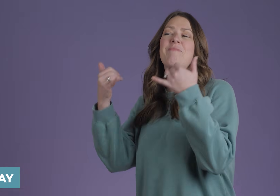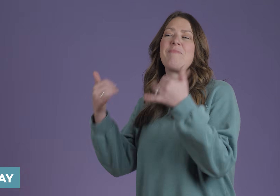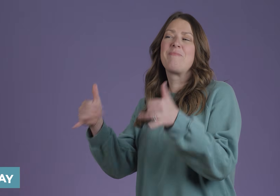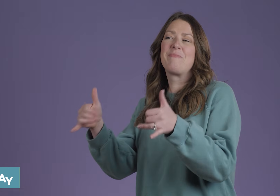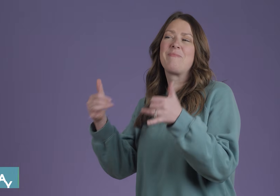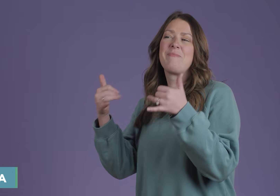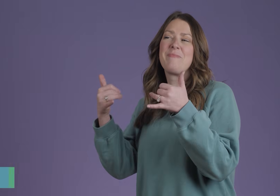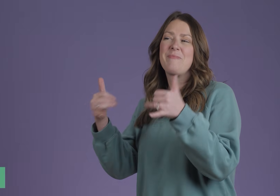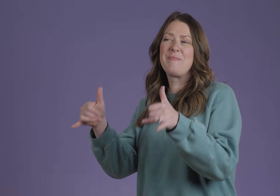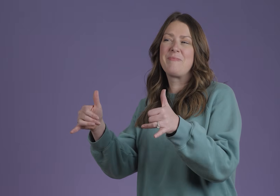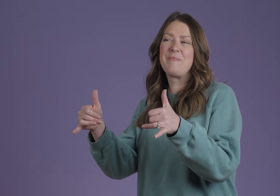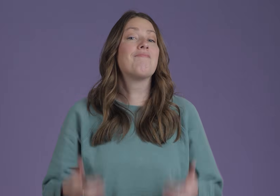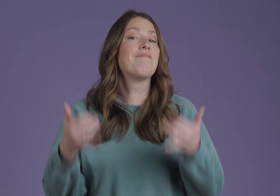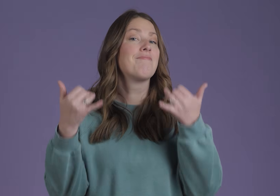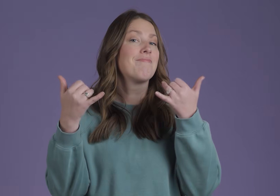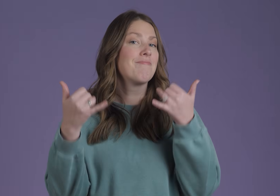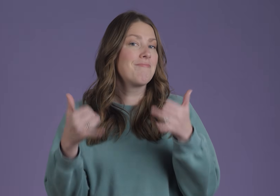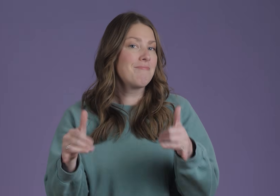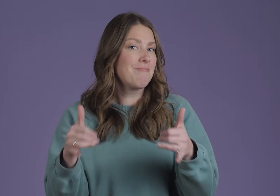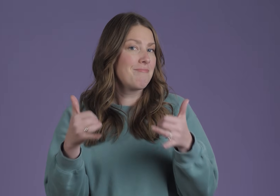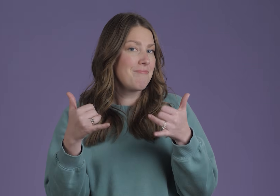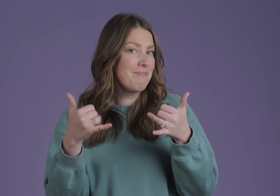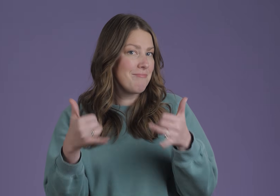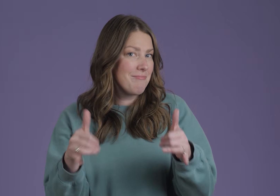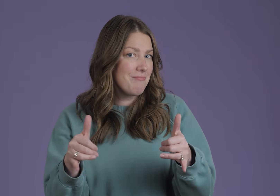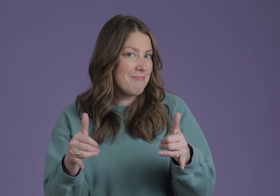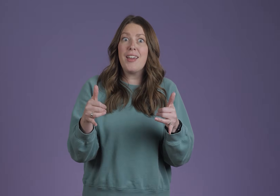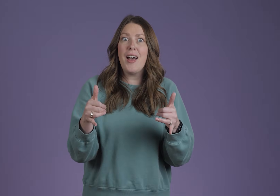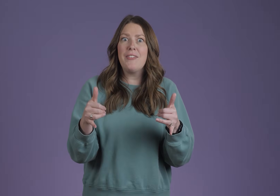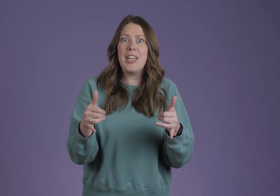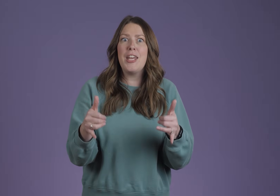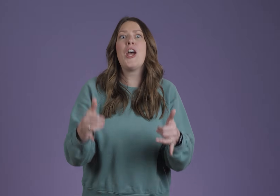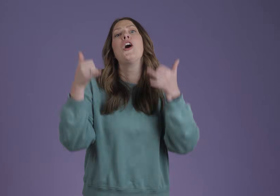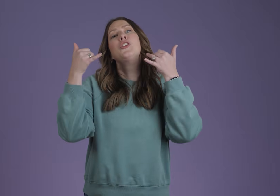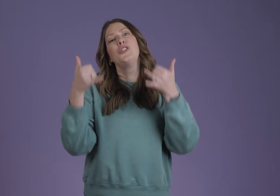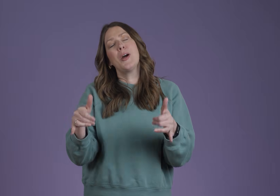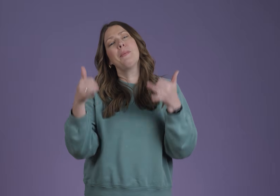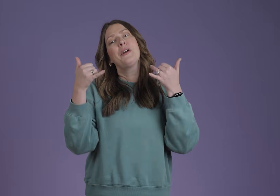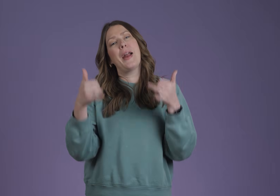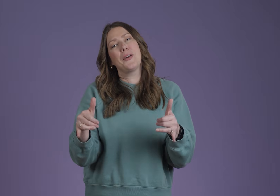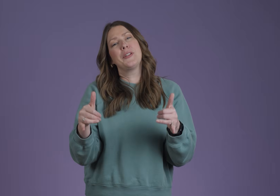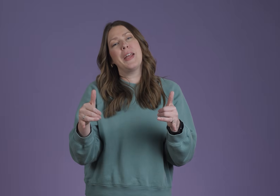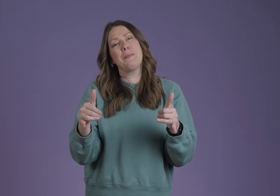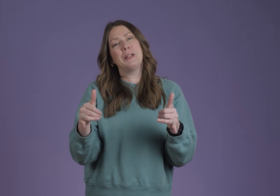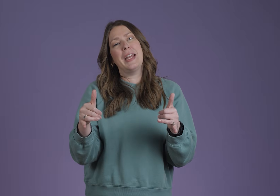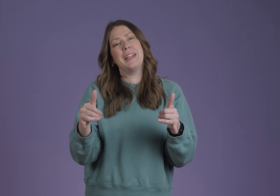You use Y-shaped hands. Moving them back and forth. Think of a kid jumping around and playing.